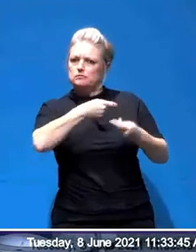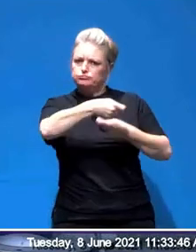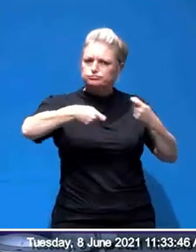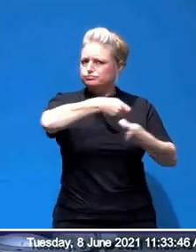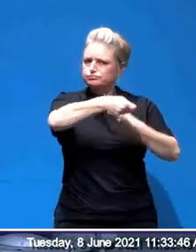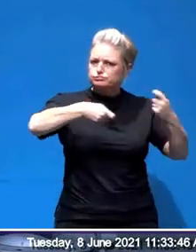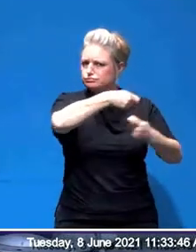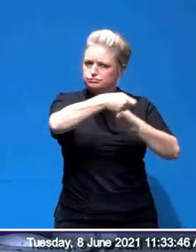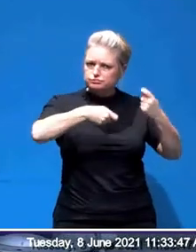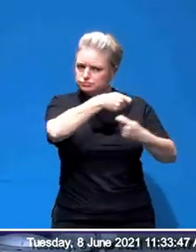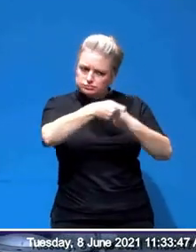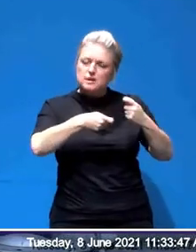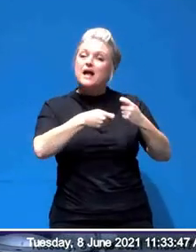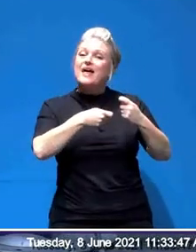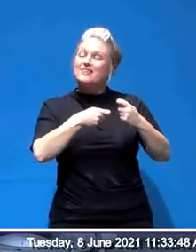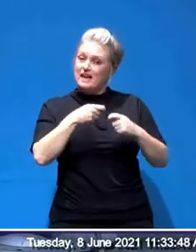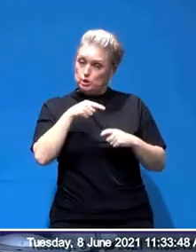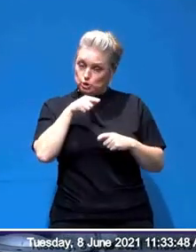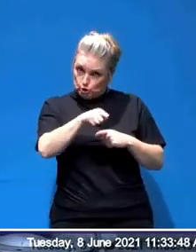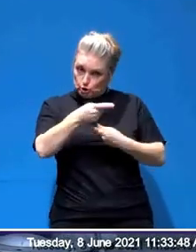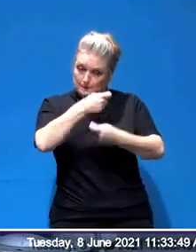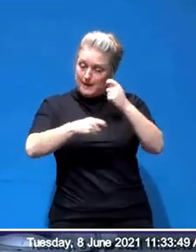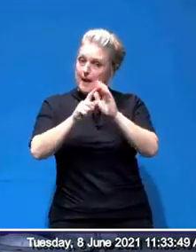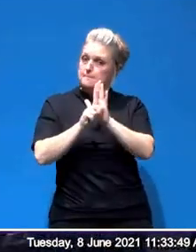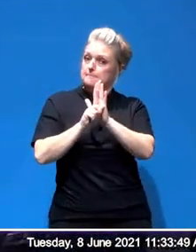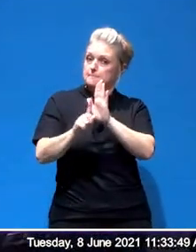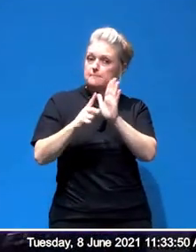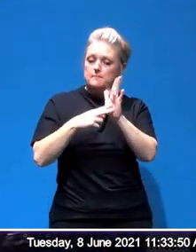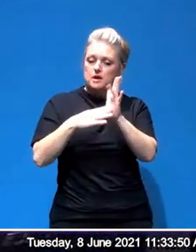the nominee in terms of managing any finances? No.